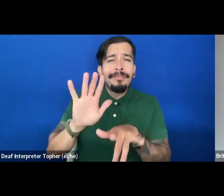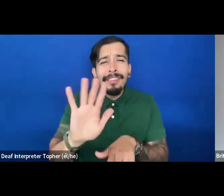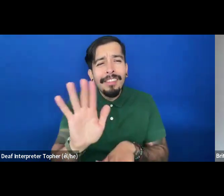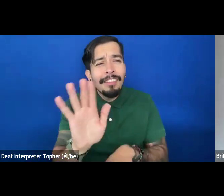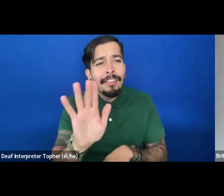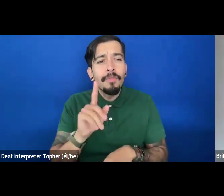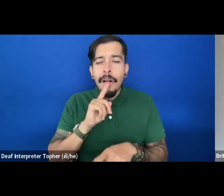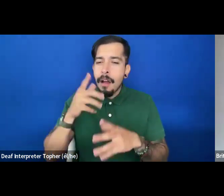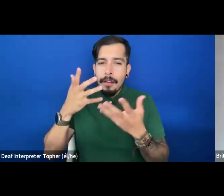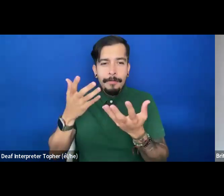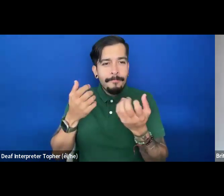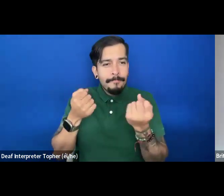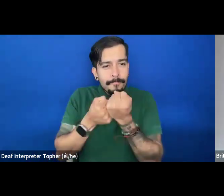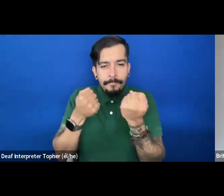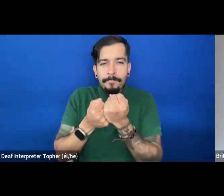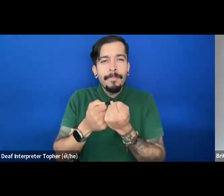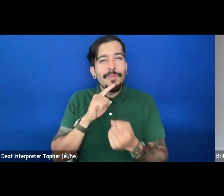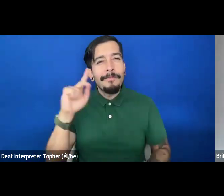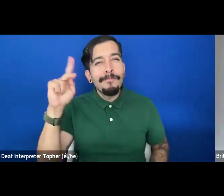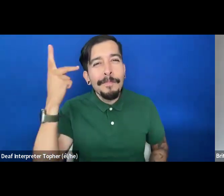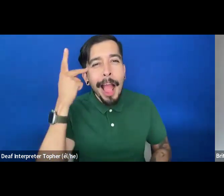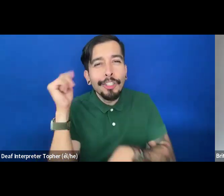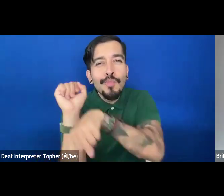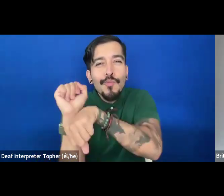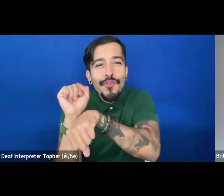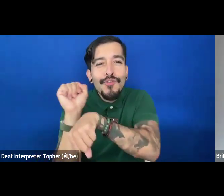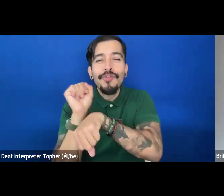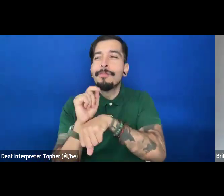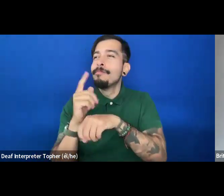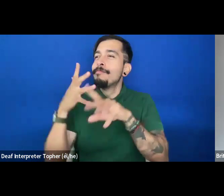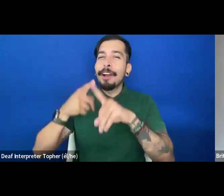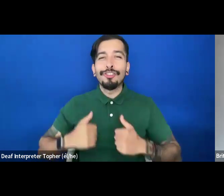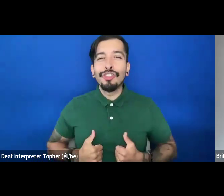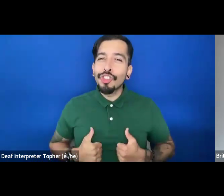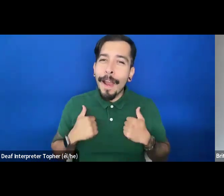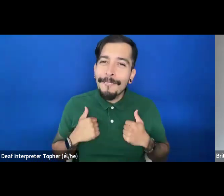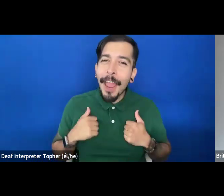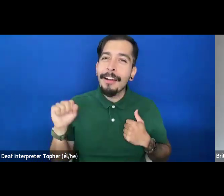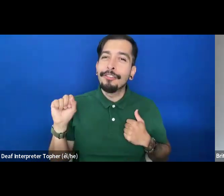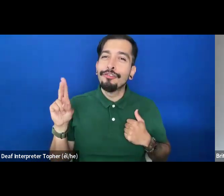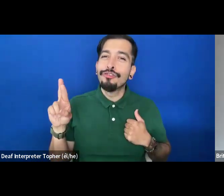It's about survival, yes, but it's also about justice, solidarity, love.